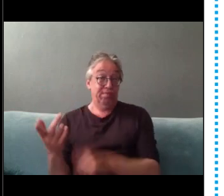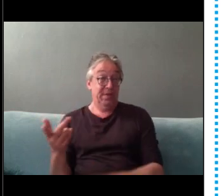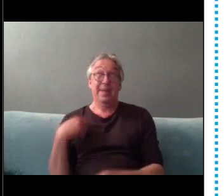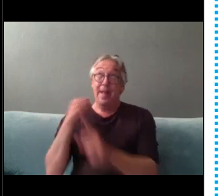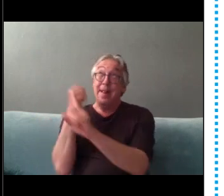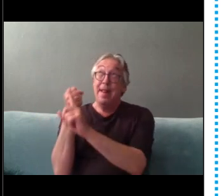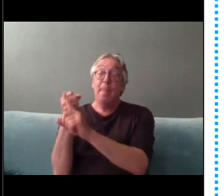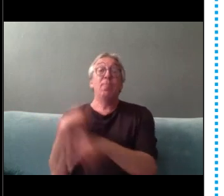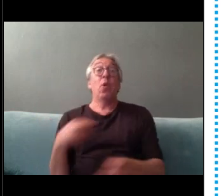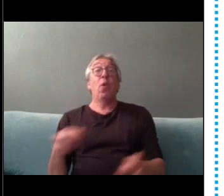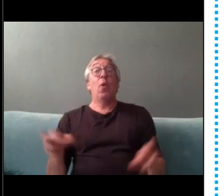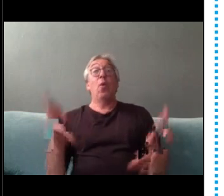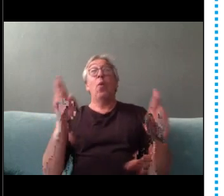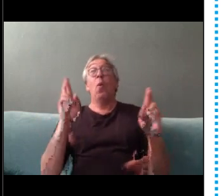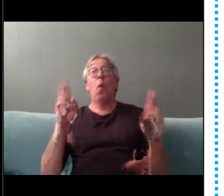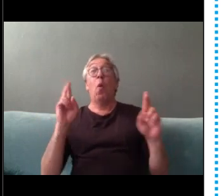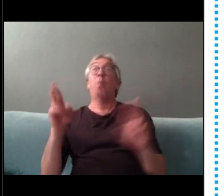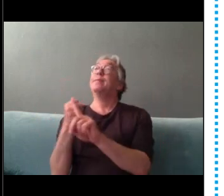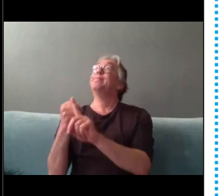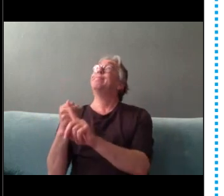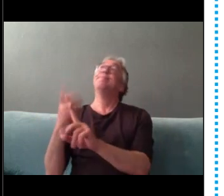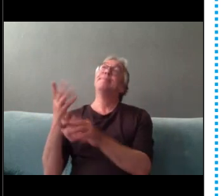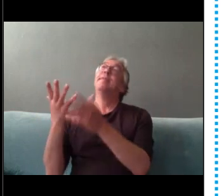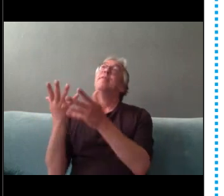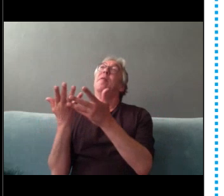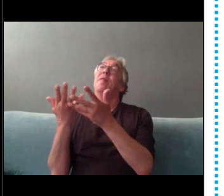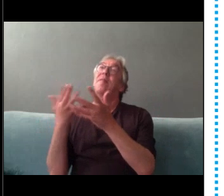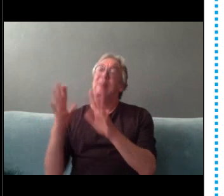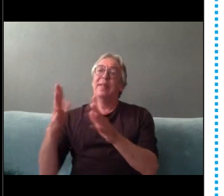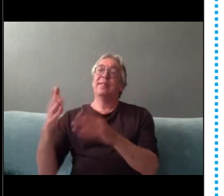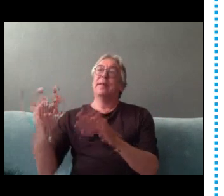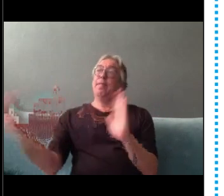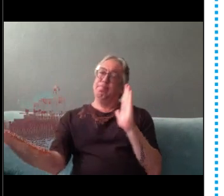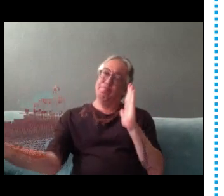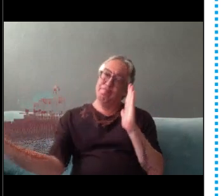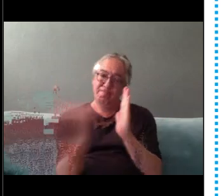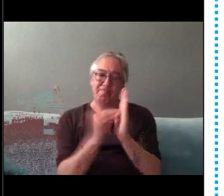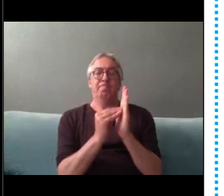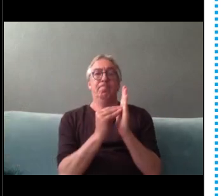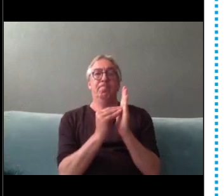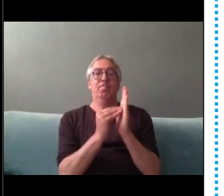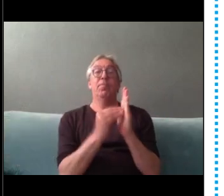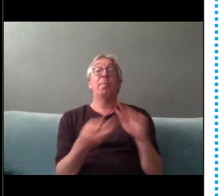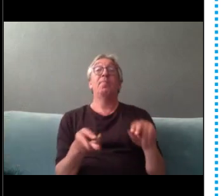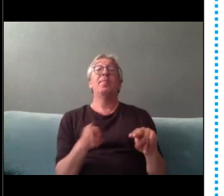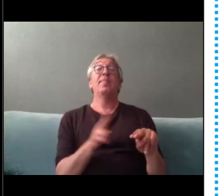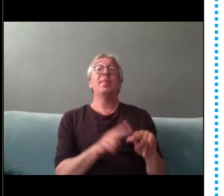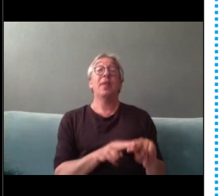and we'll add a clause. And this is the deal, that you'll have to do this special declaration of value